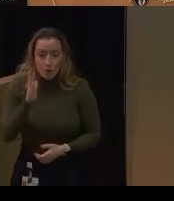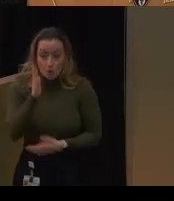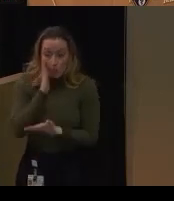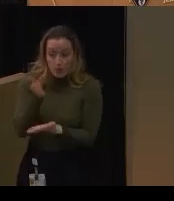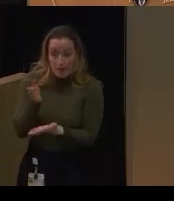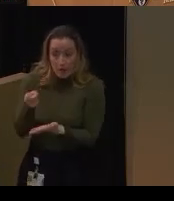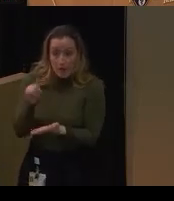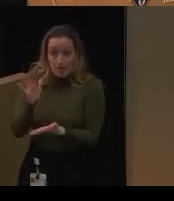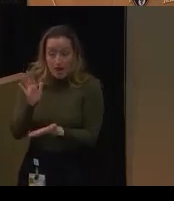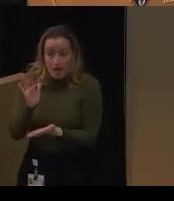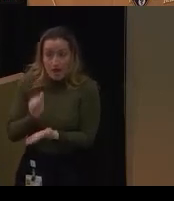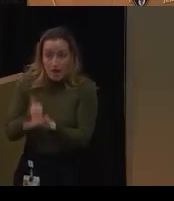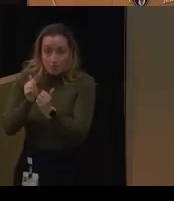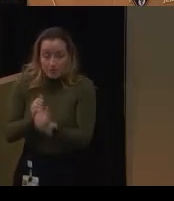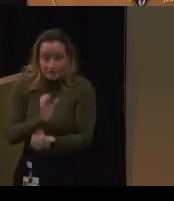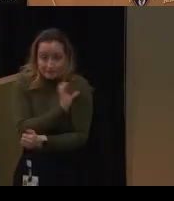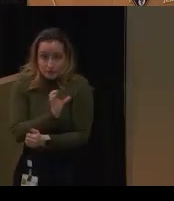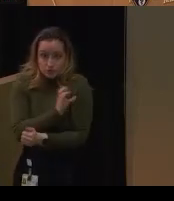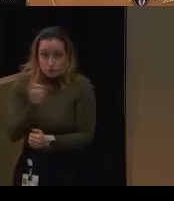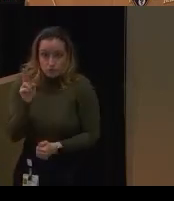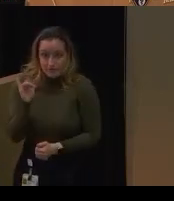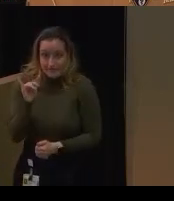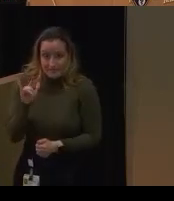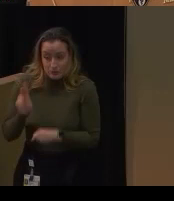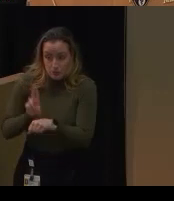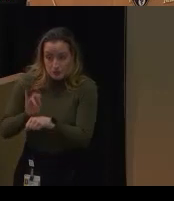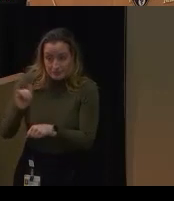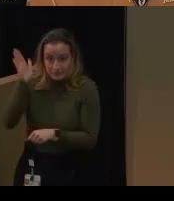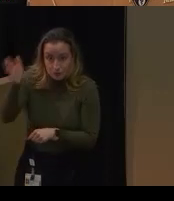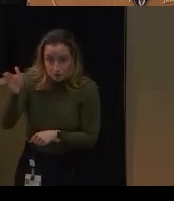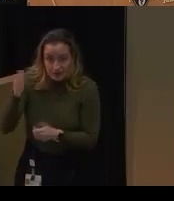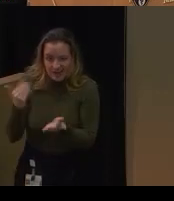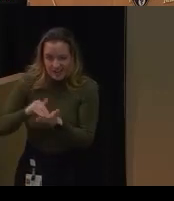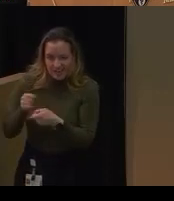clinical utility and I think the answer here at least based on these data are probably not